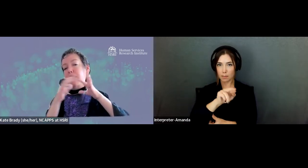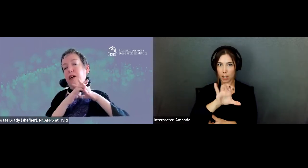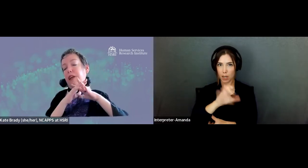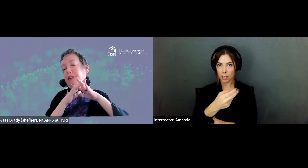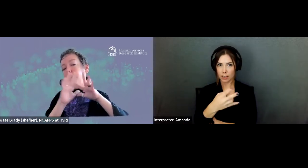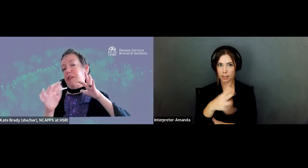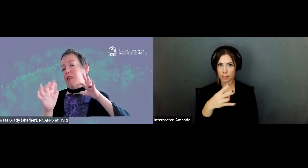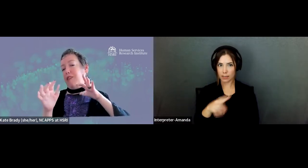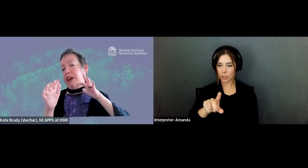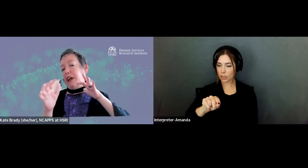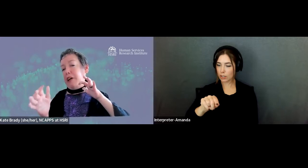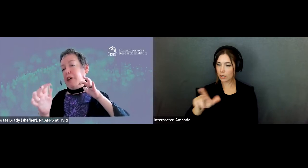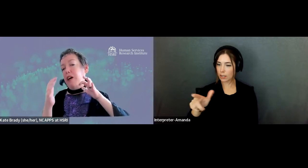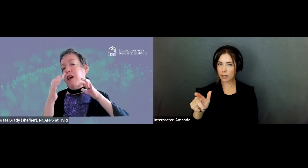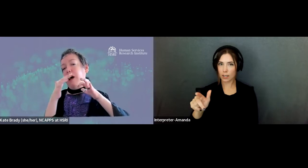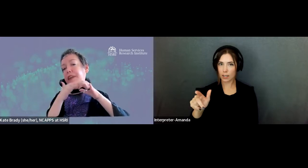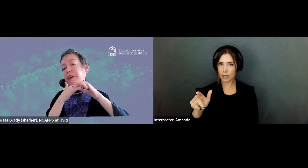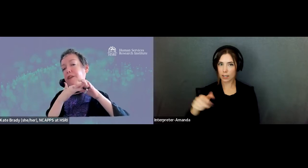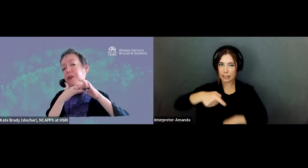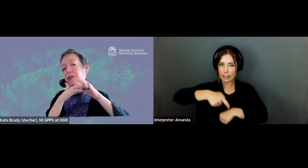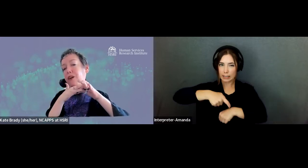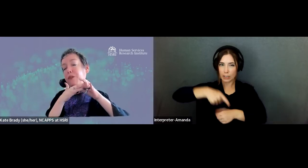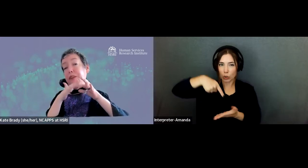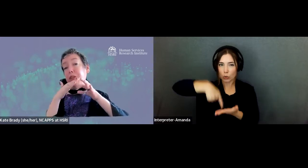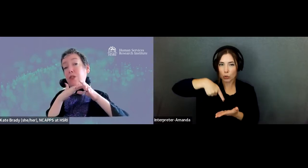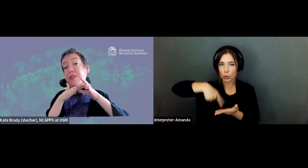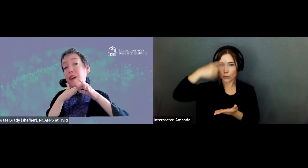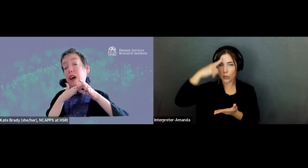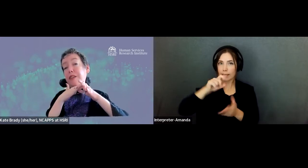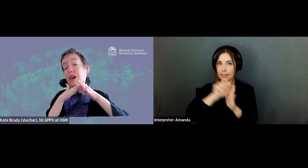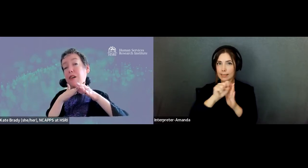You can look at this link here and that's how you'll know whether your state has already